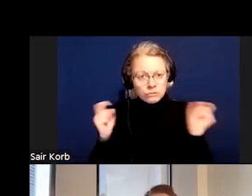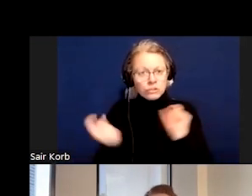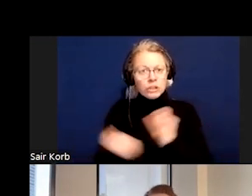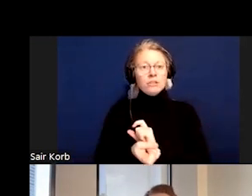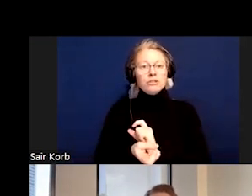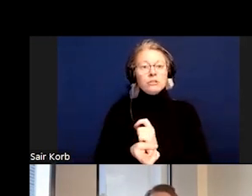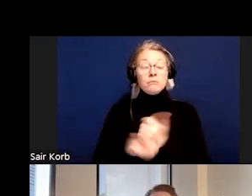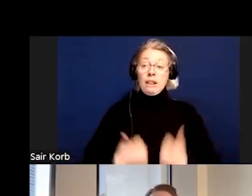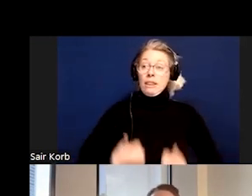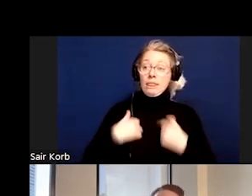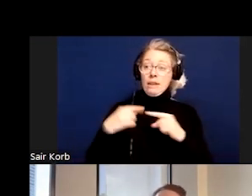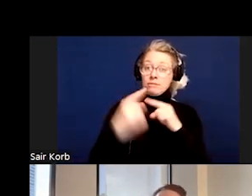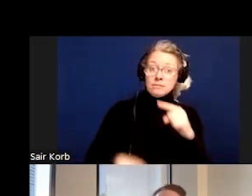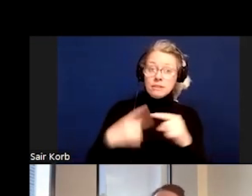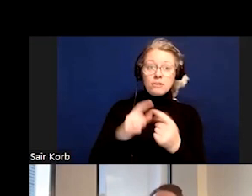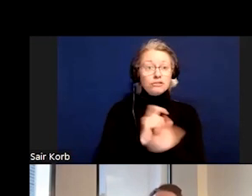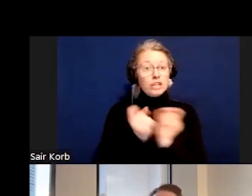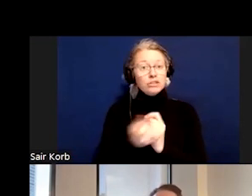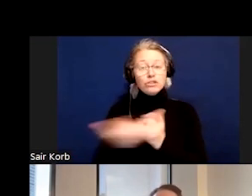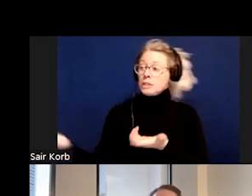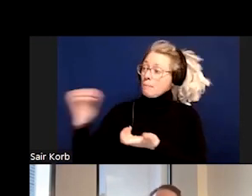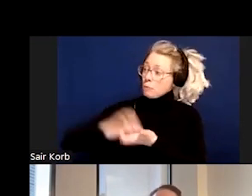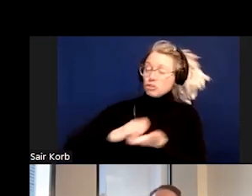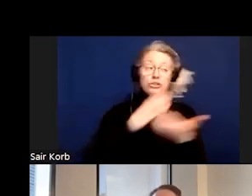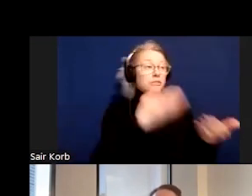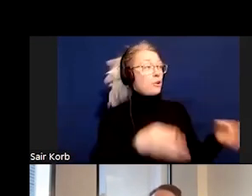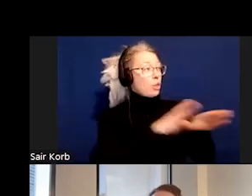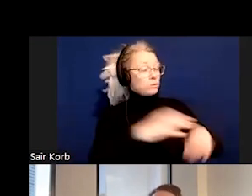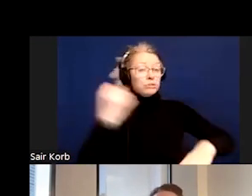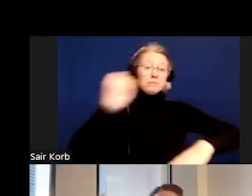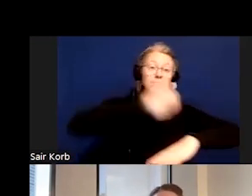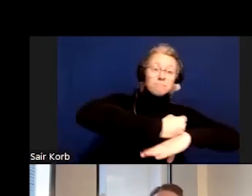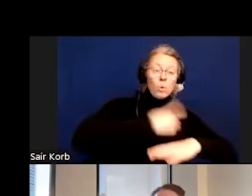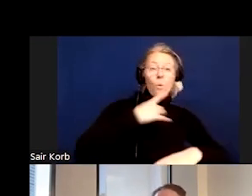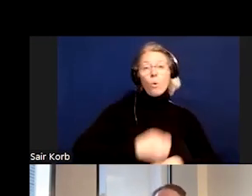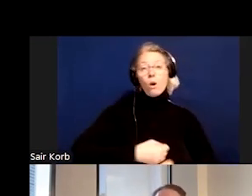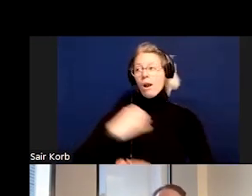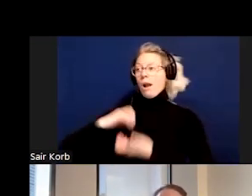changes such as mergers, closures and long-term strategic partnerships.